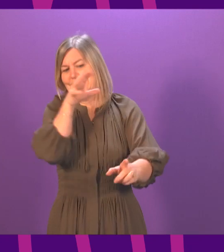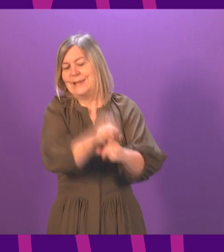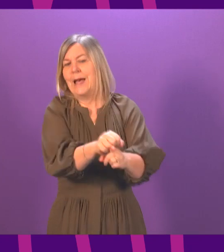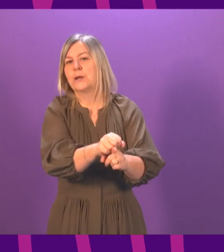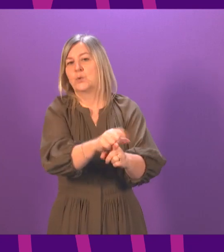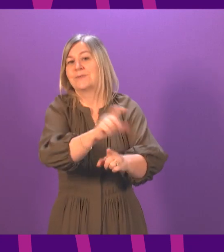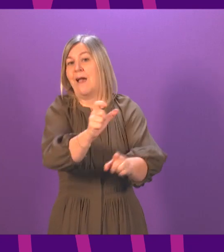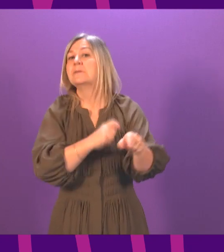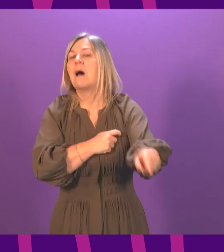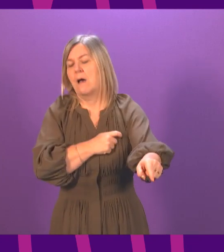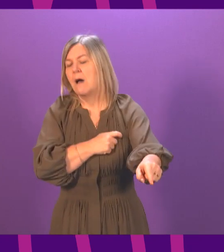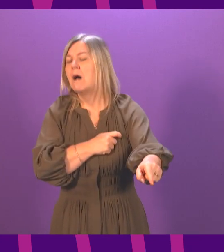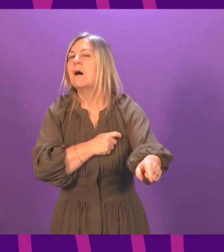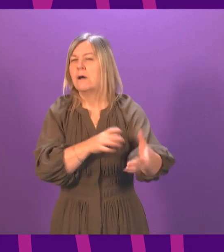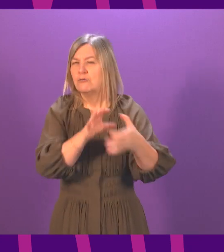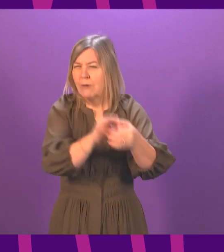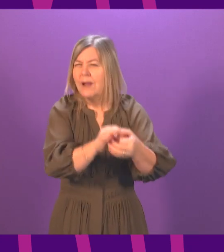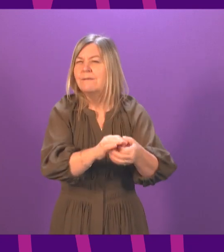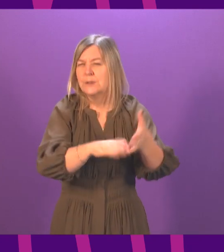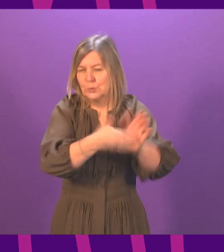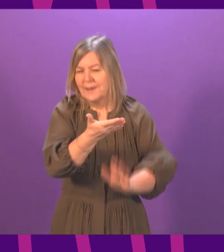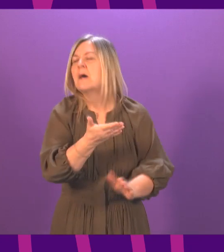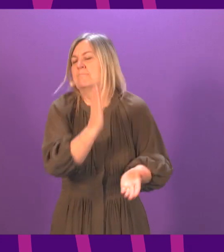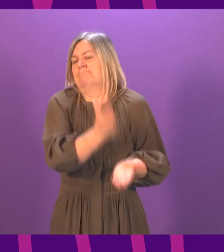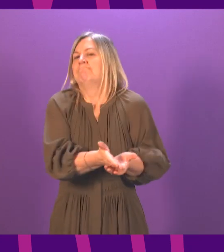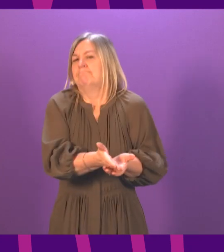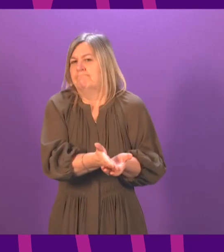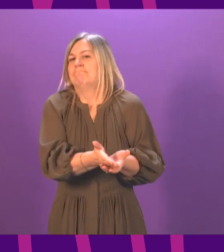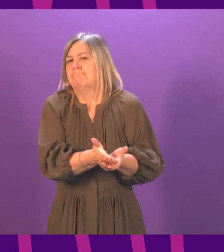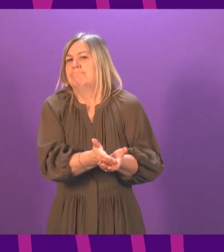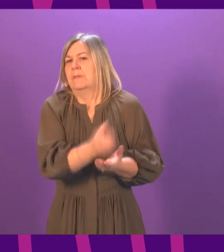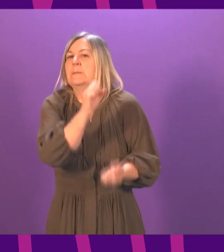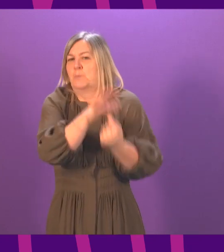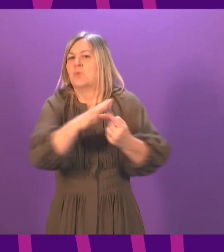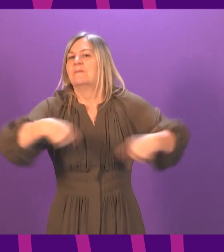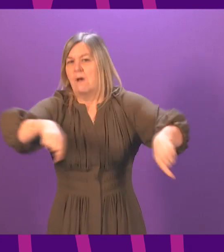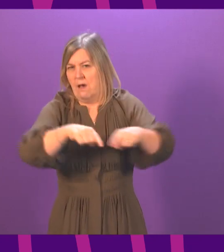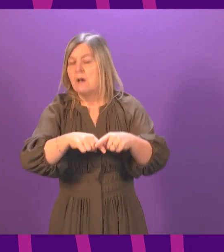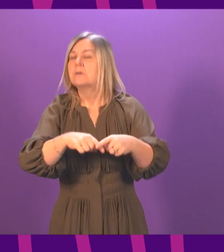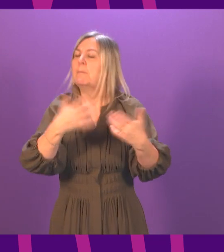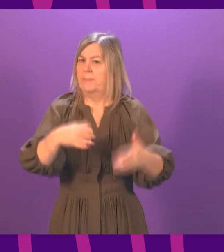The Government has provided just under £1 million to support capacity in sample taking,